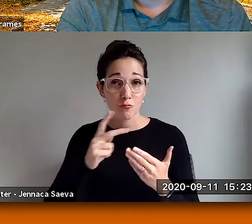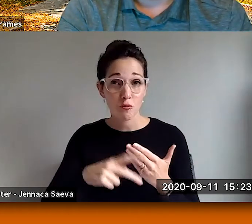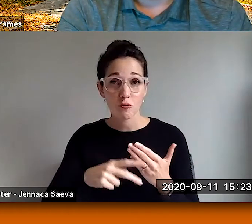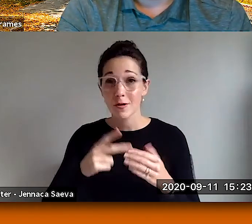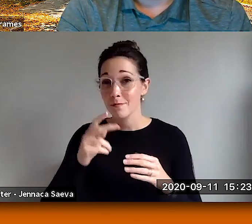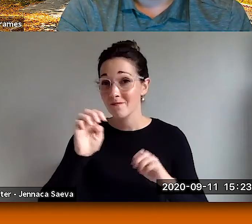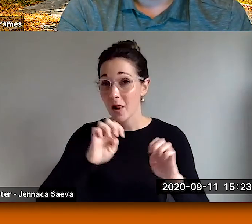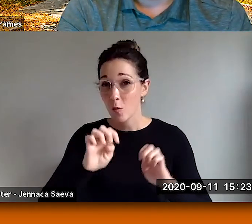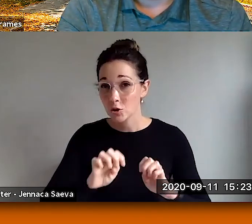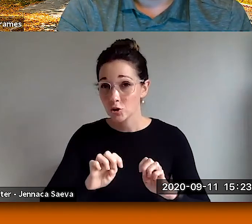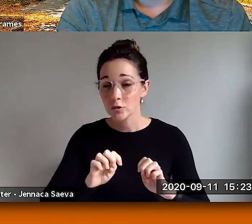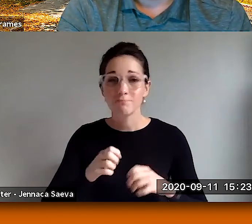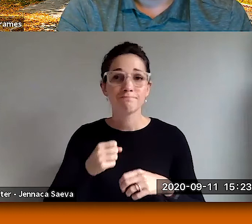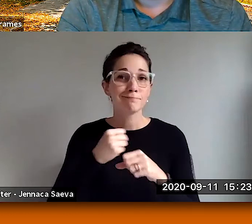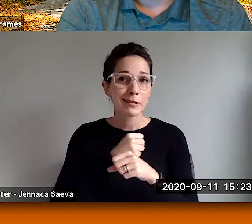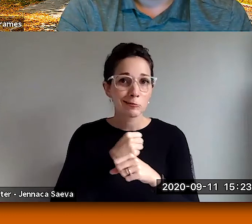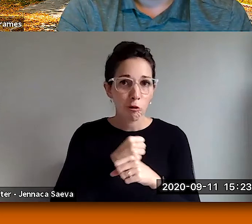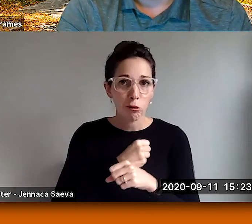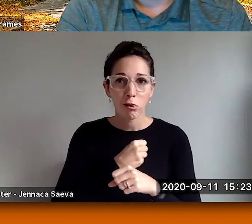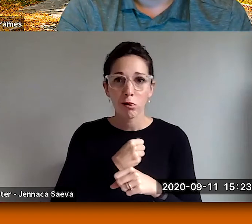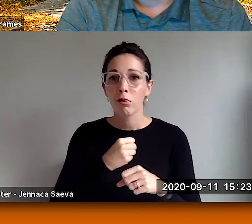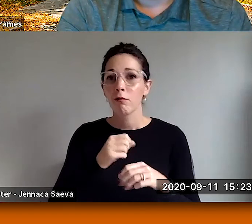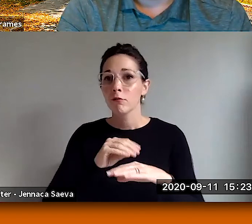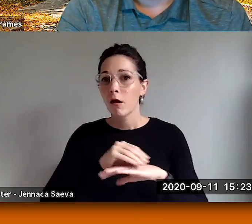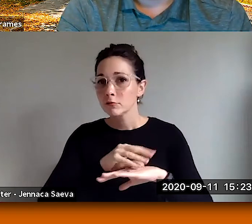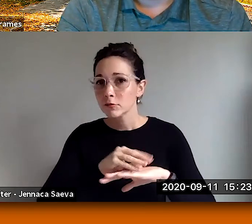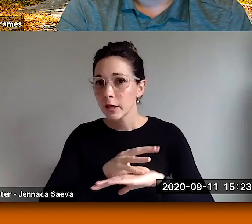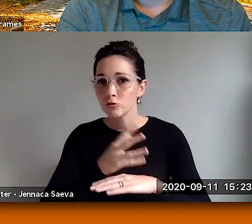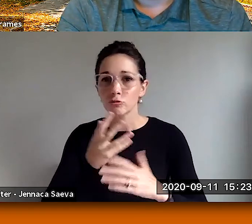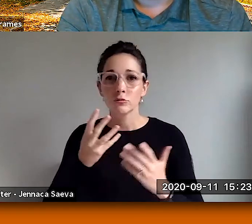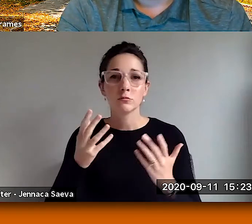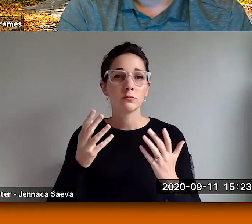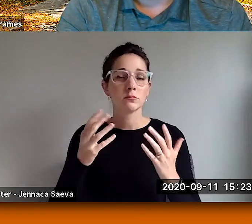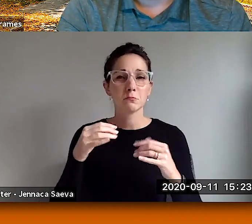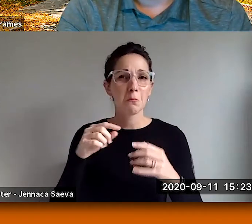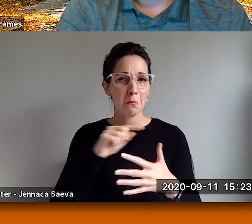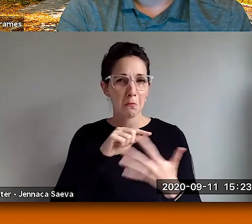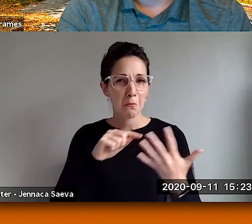statistical consultation are common things to outsource,